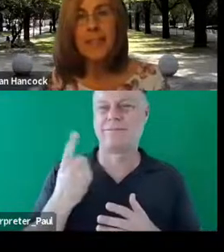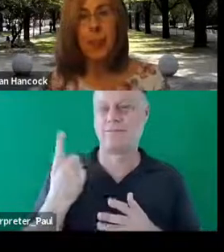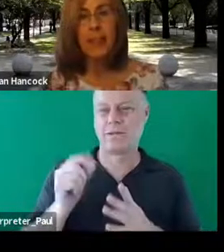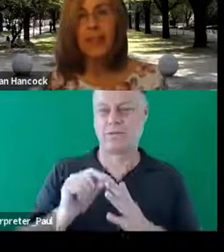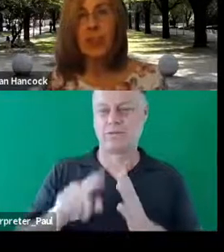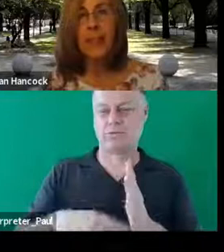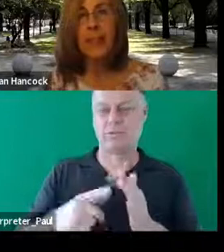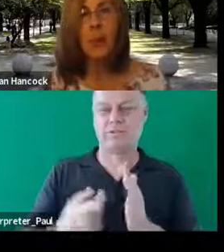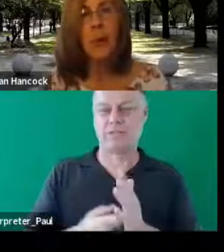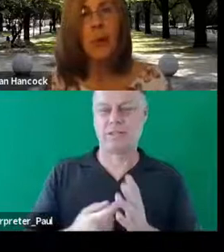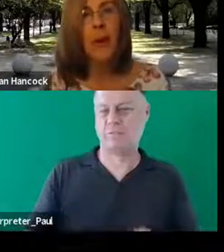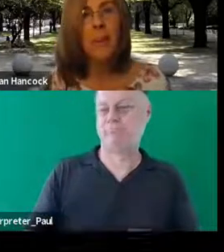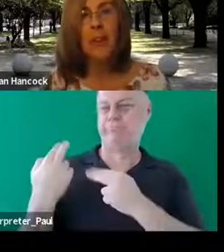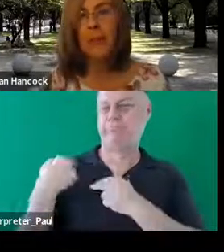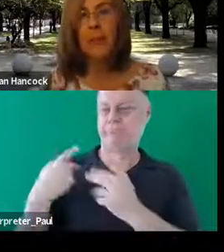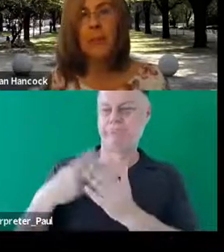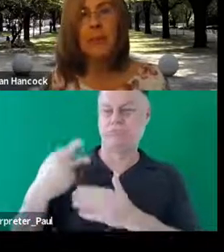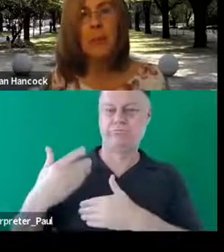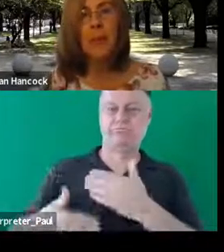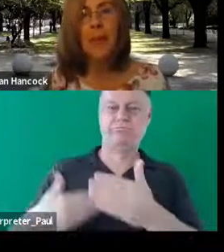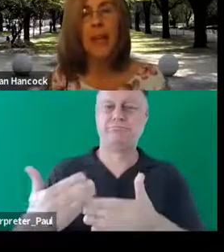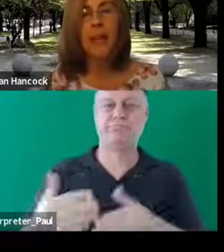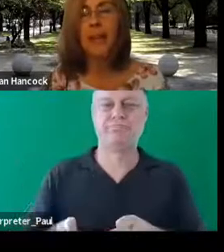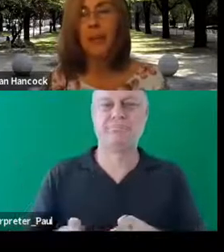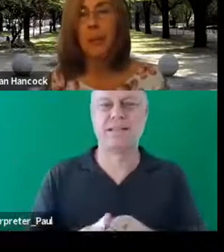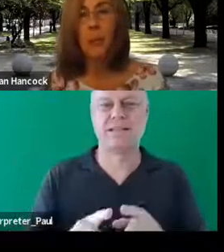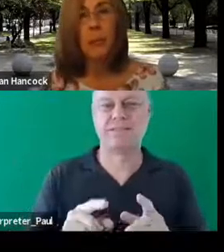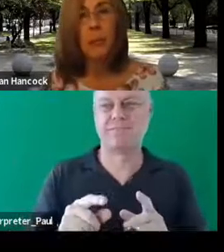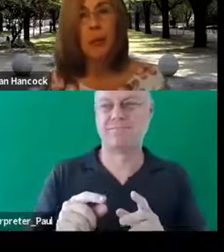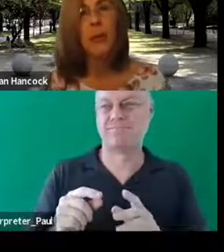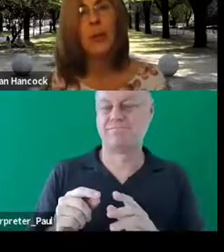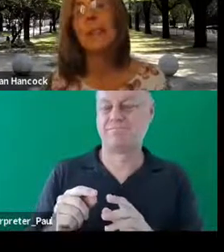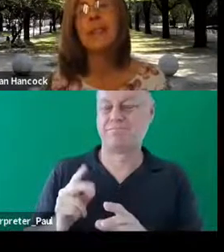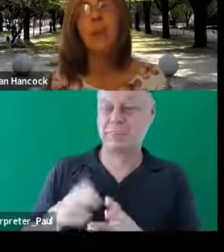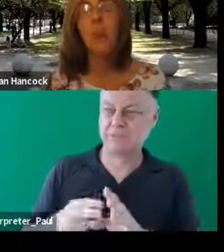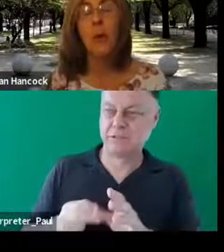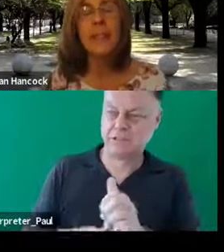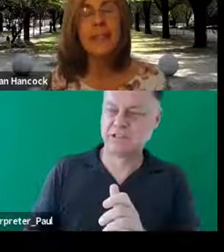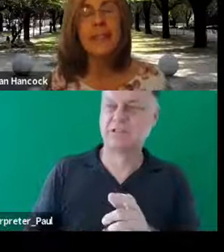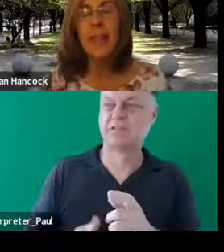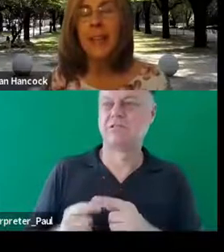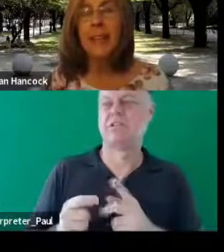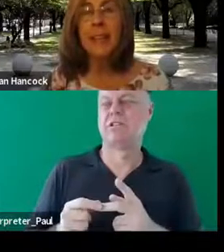like, this running as a program like, you know, sourcing the PAs and the recruitment process. It